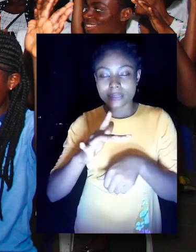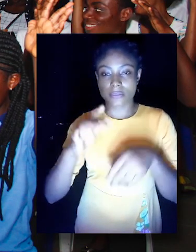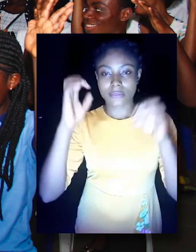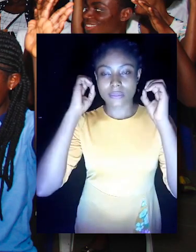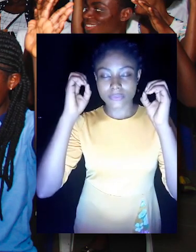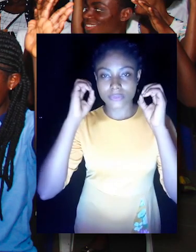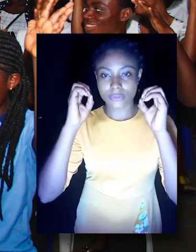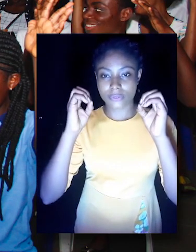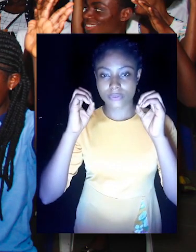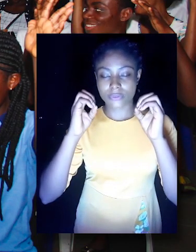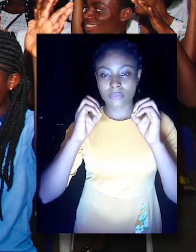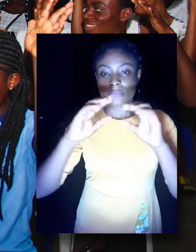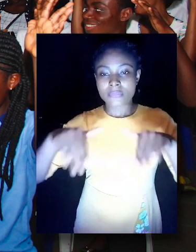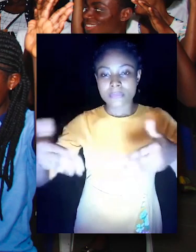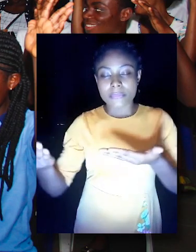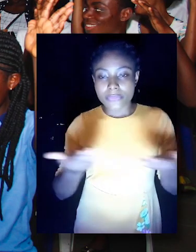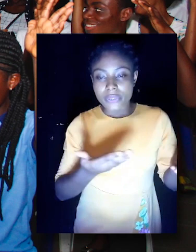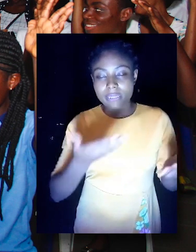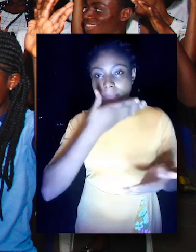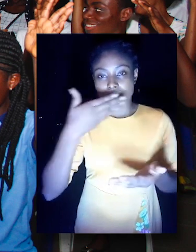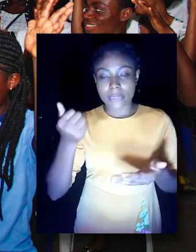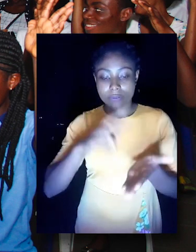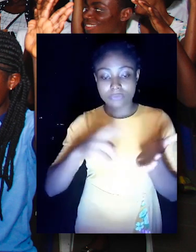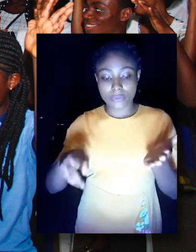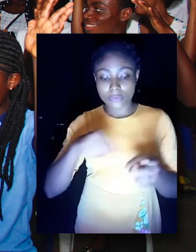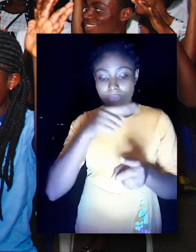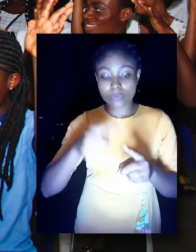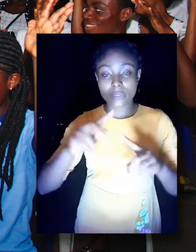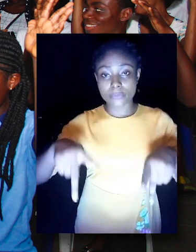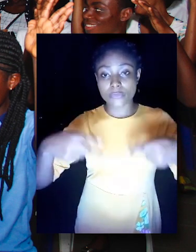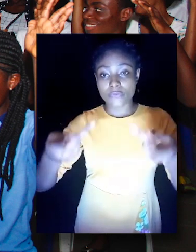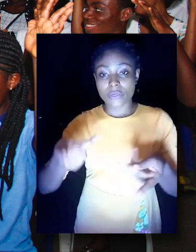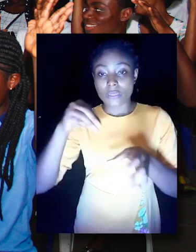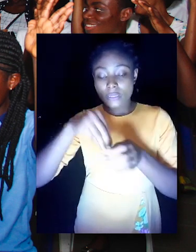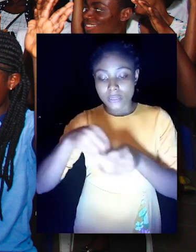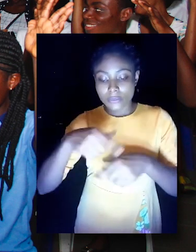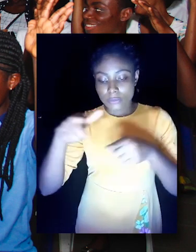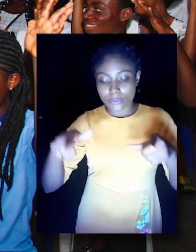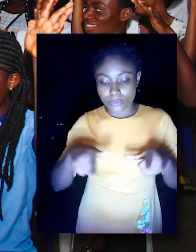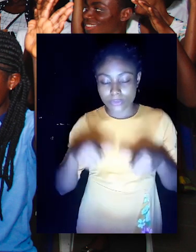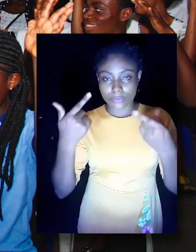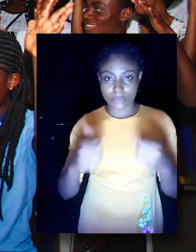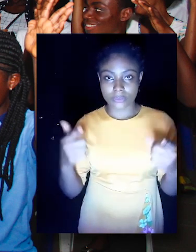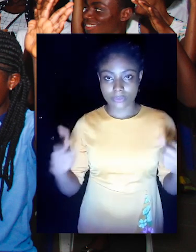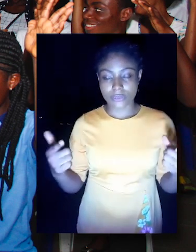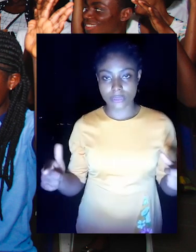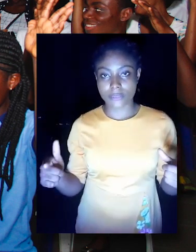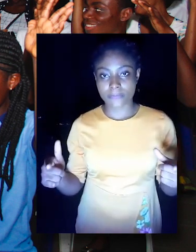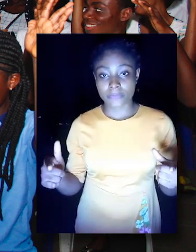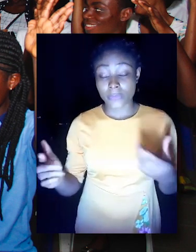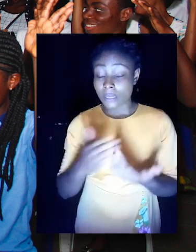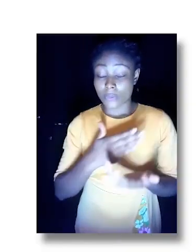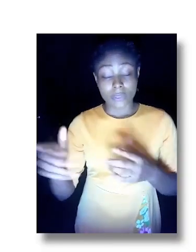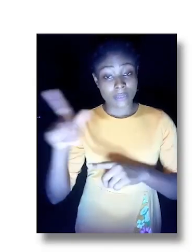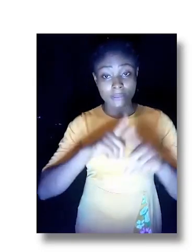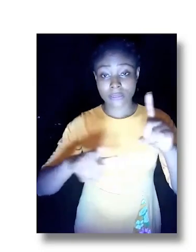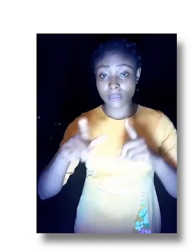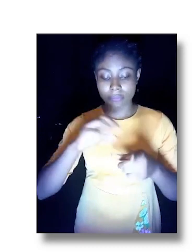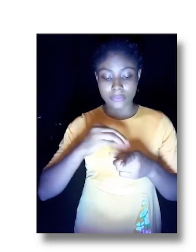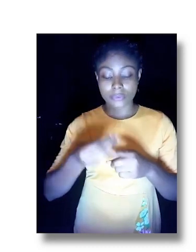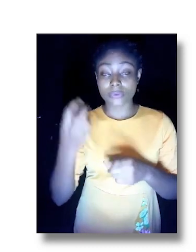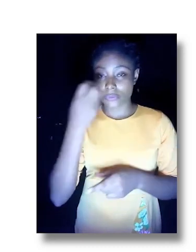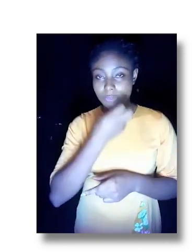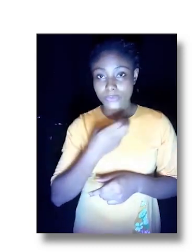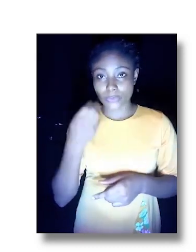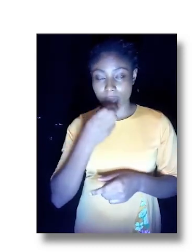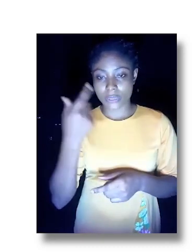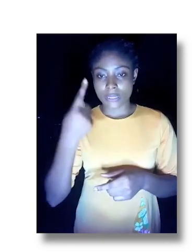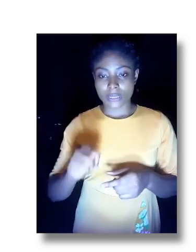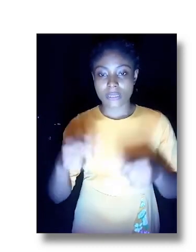yields the best result when provided in indigenous languages, whether signed or spoken.